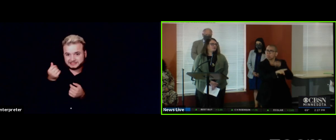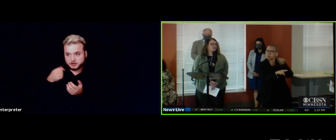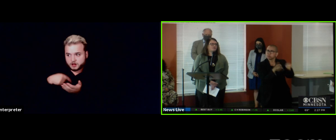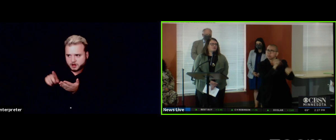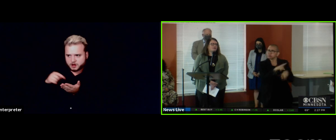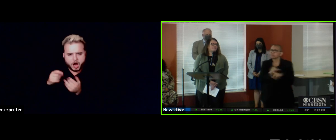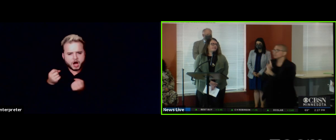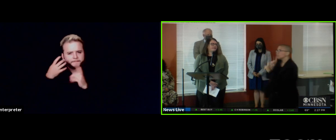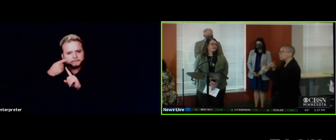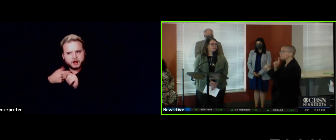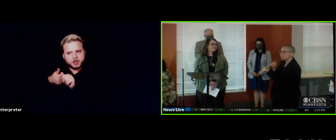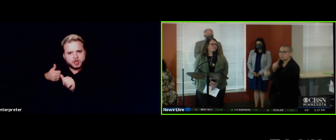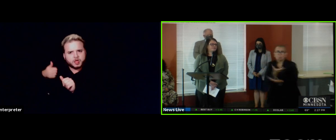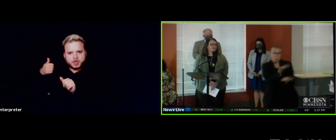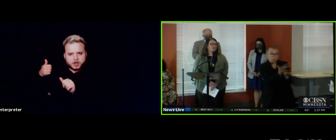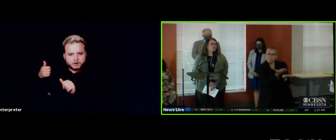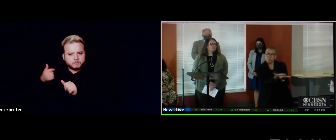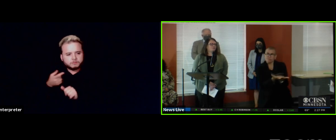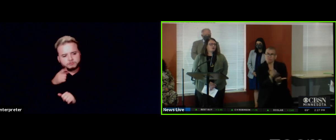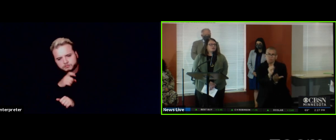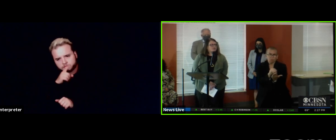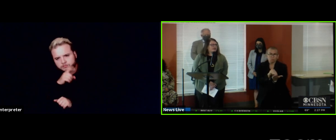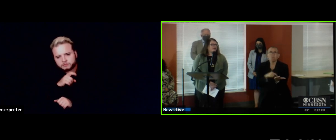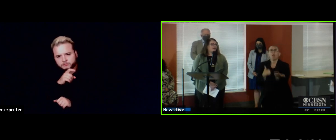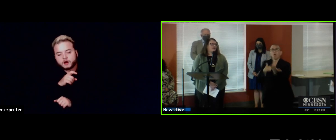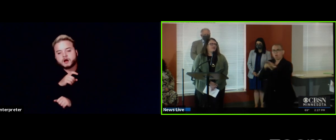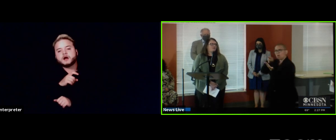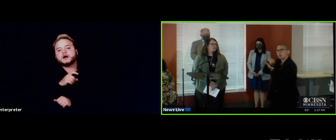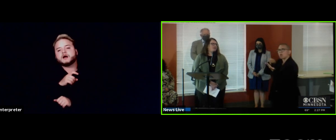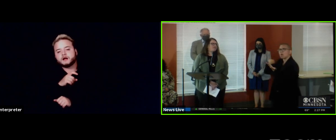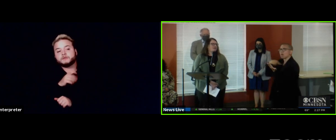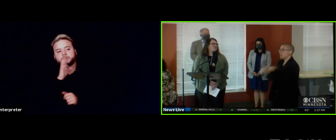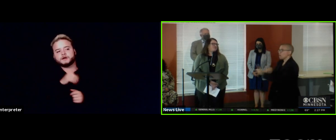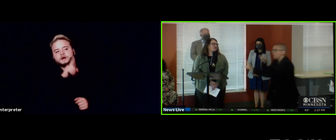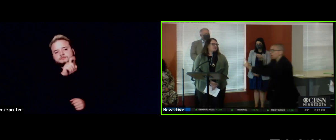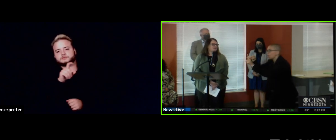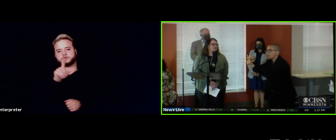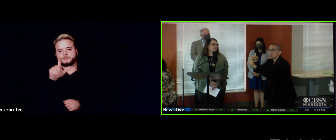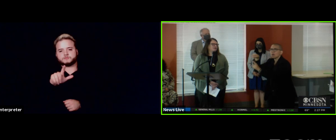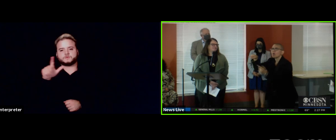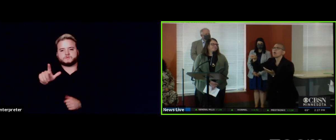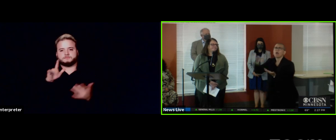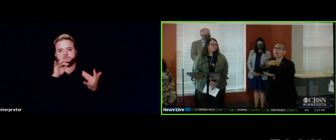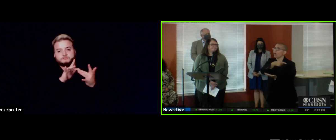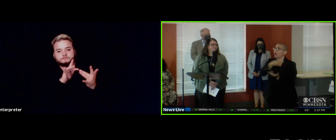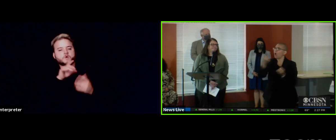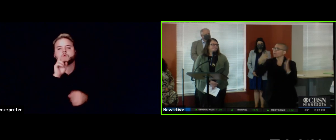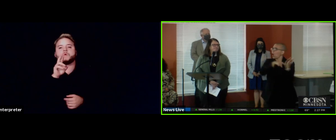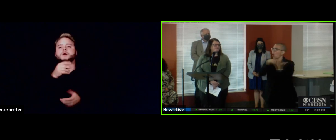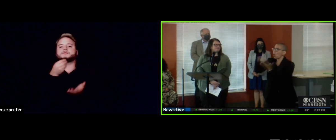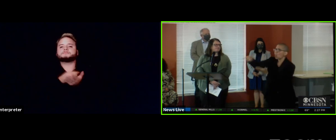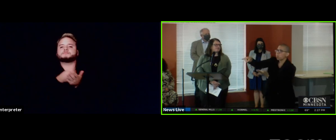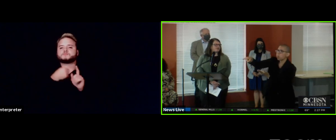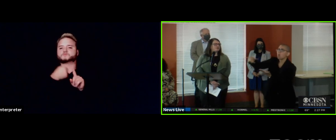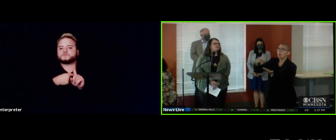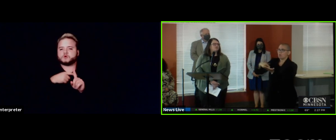or their mortgage provider and then we make the payments directly to the landlord.